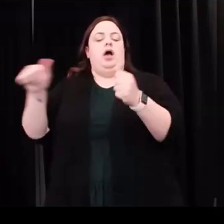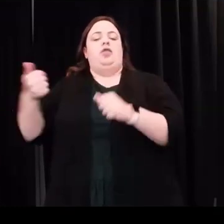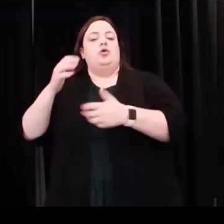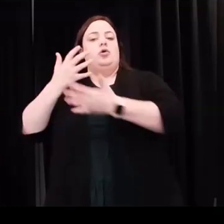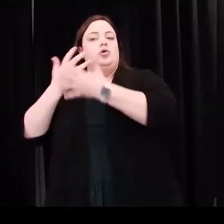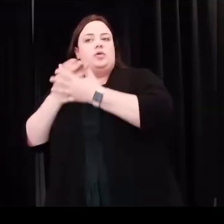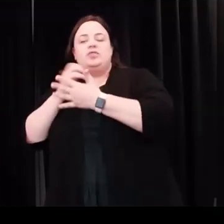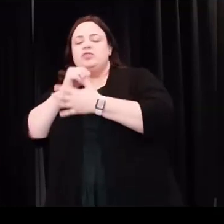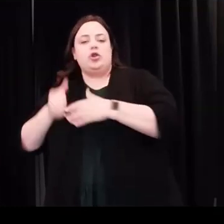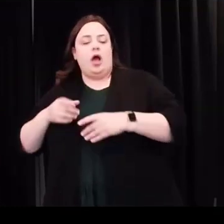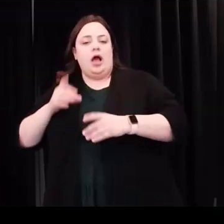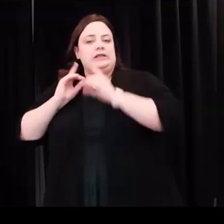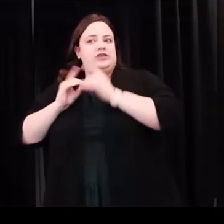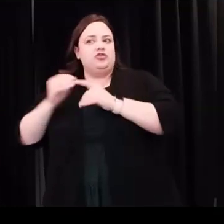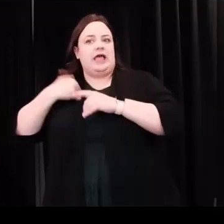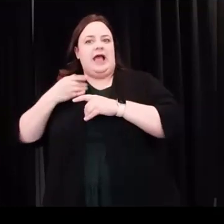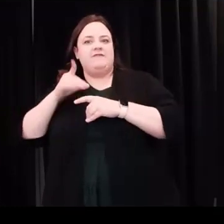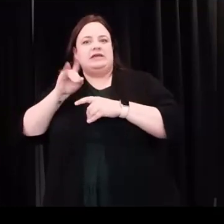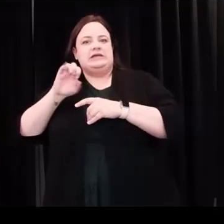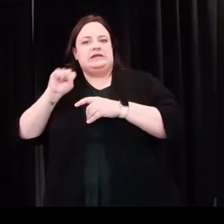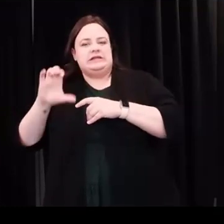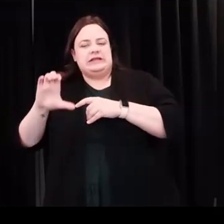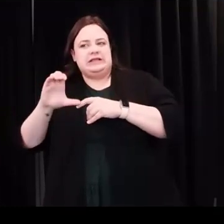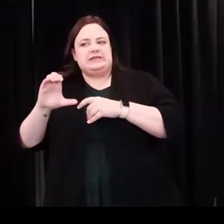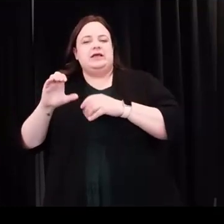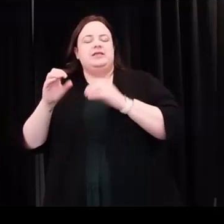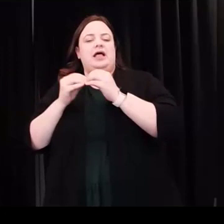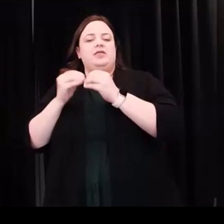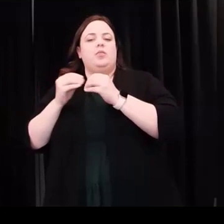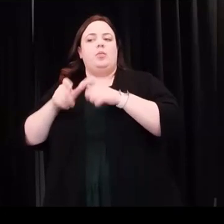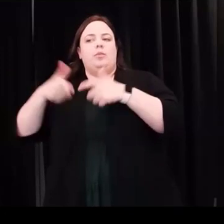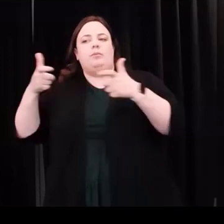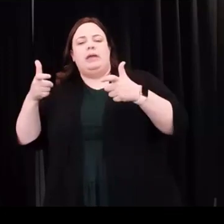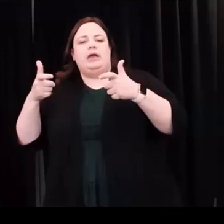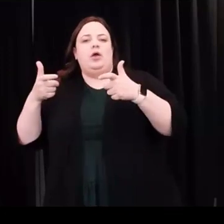they have a little disc in them that is bigger or smaller to let more or less noise in,